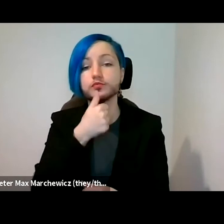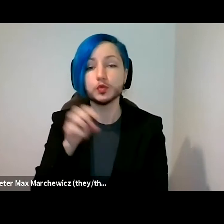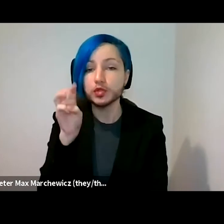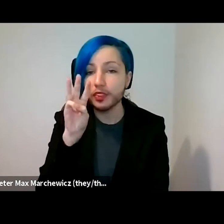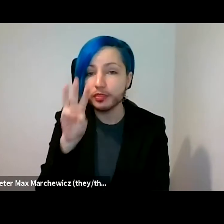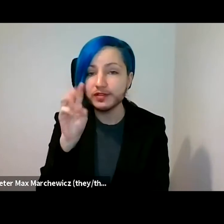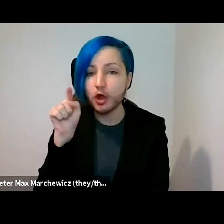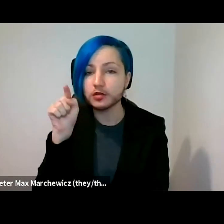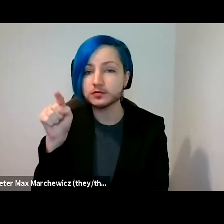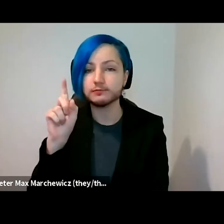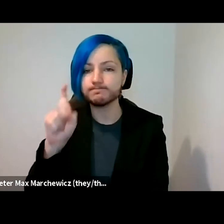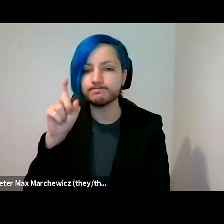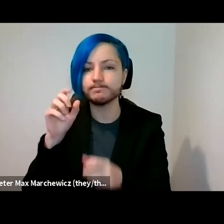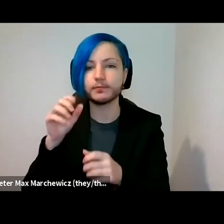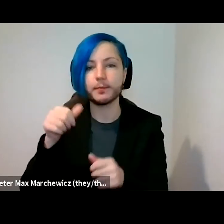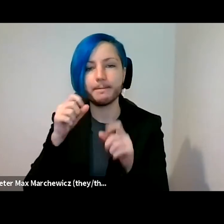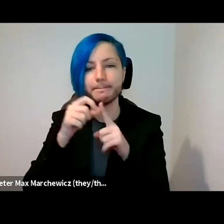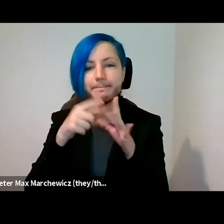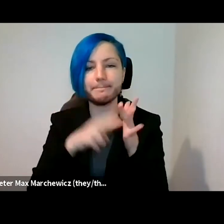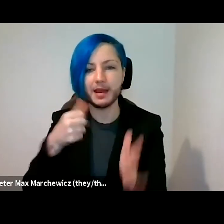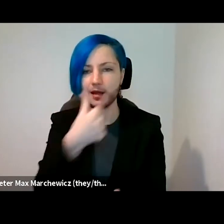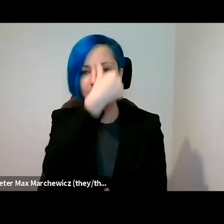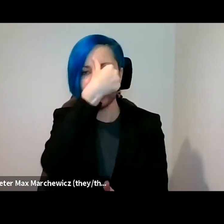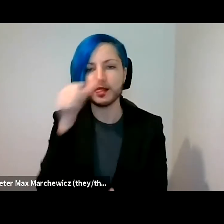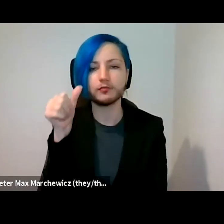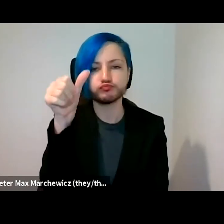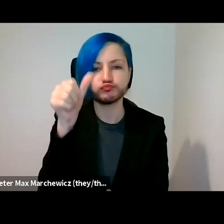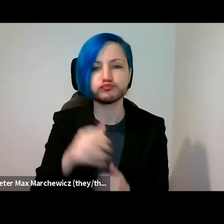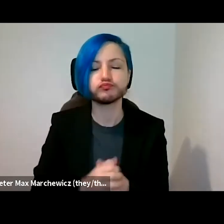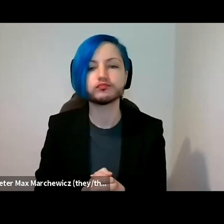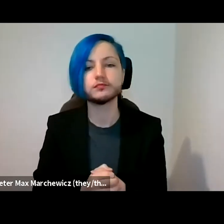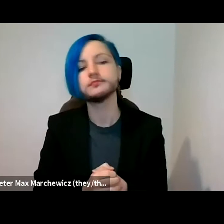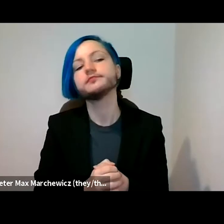on the top right corner of their video box to select and pin the video.